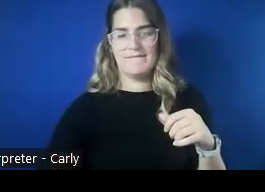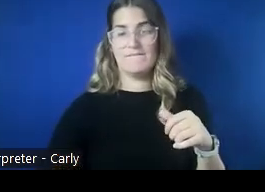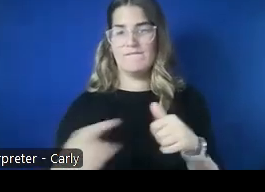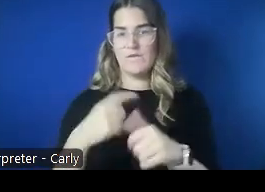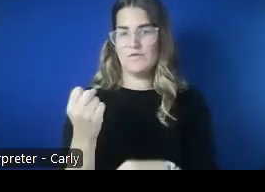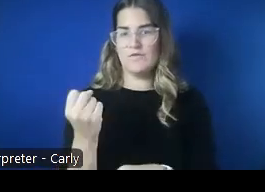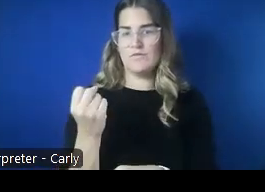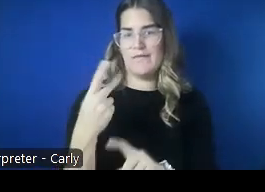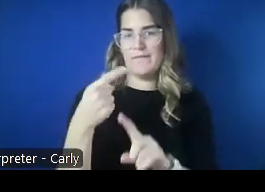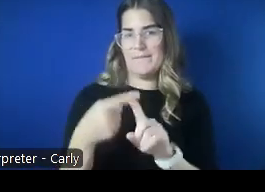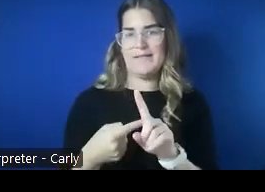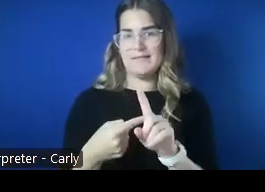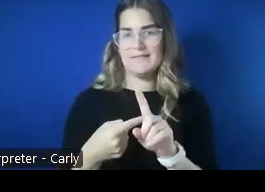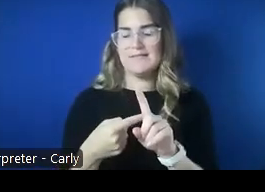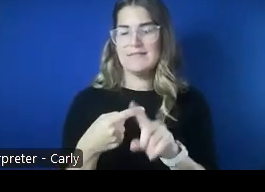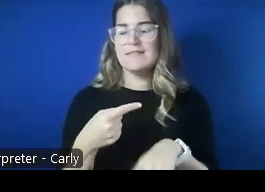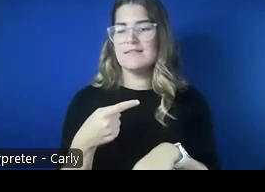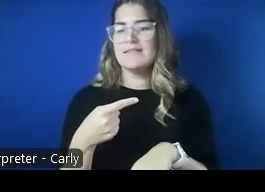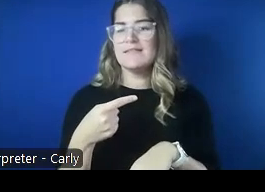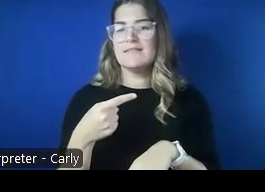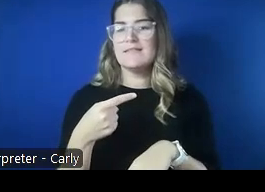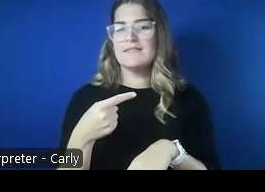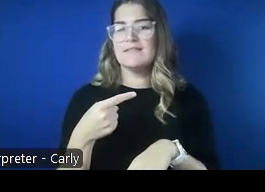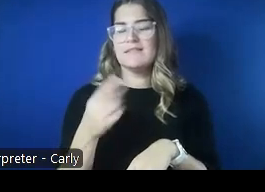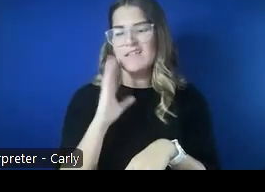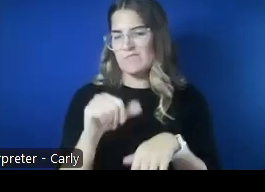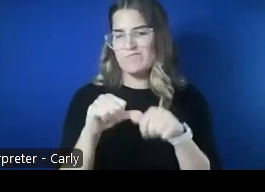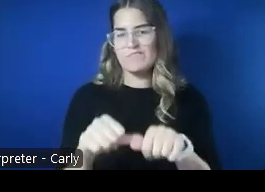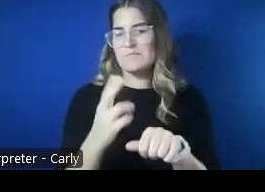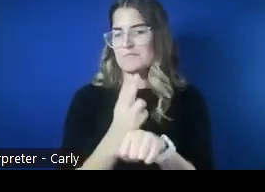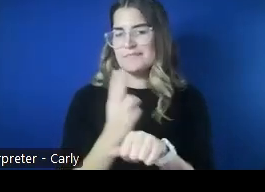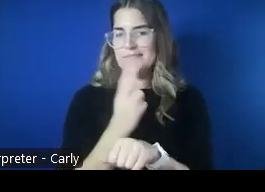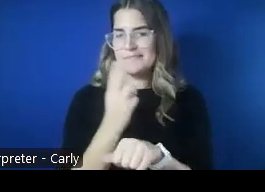using that diagnostic code so that we can continue to use individual and family therapy codes for a